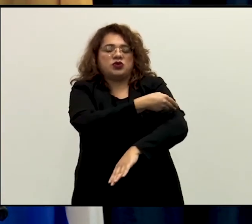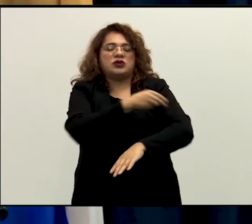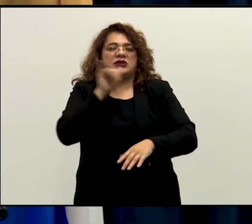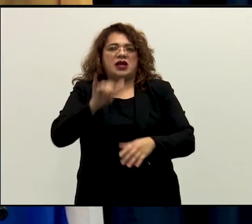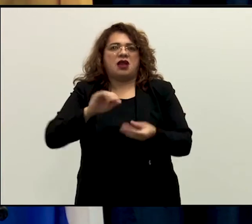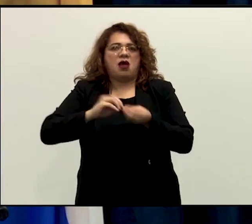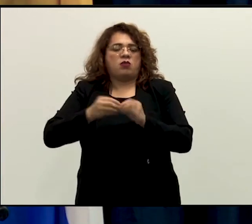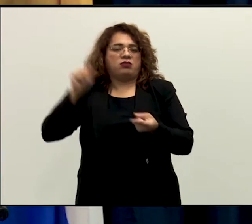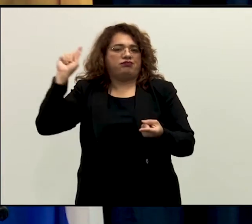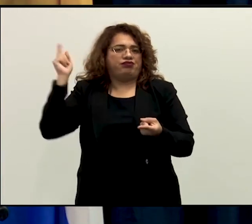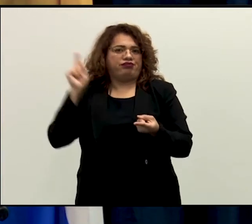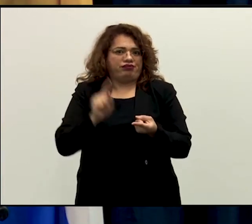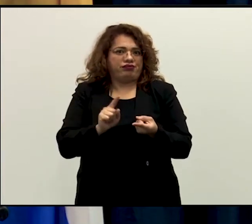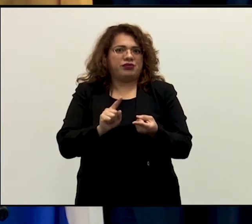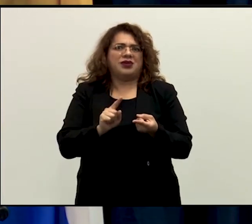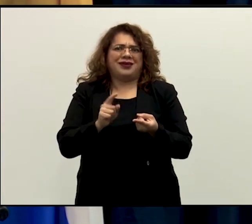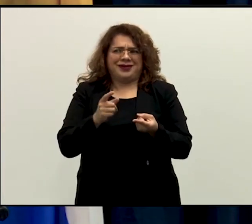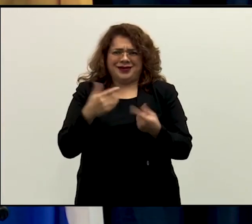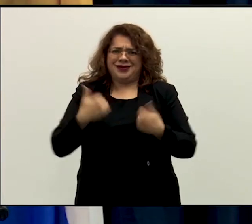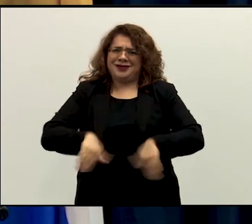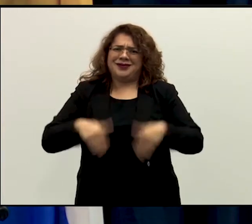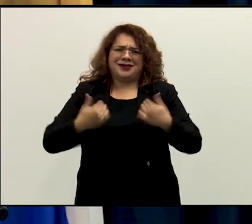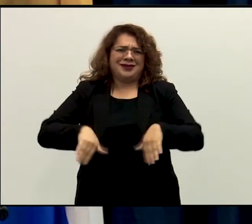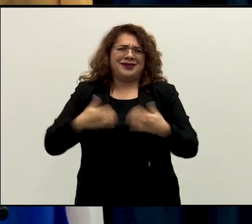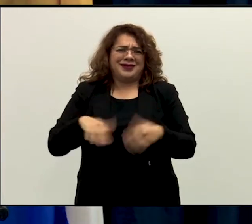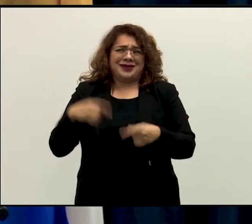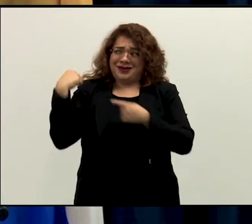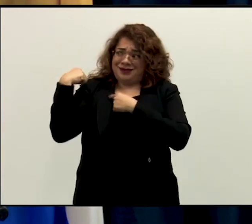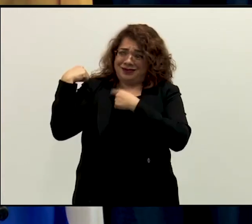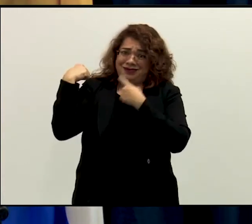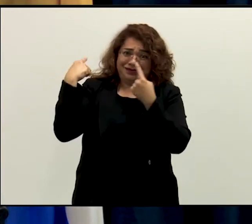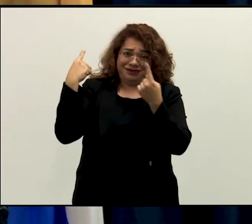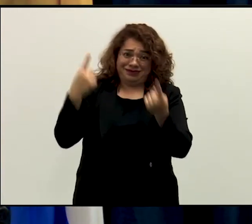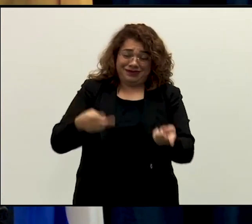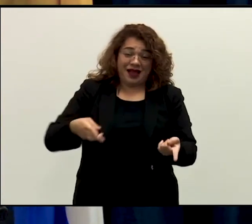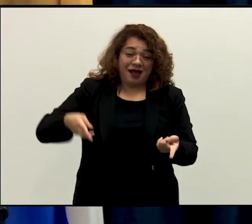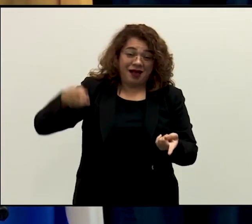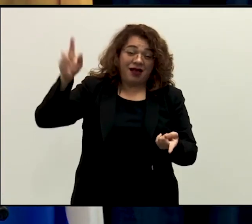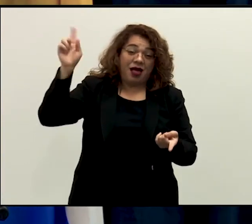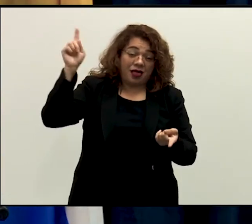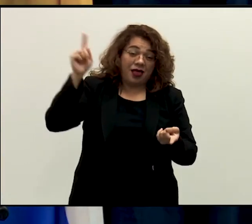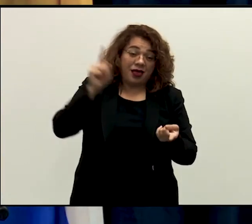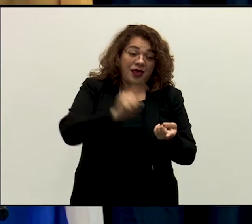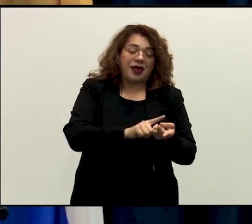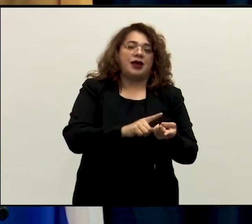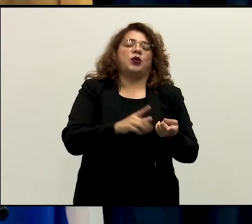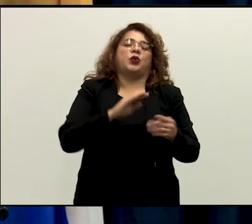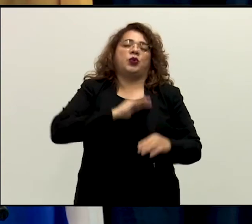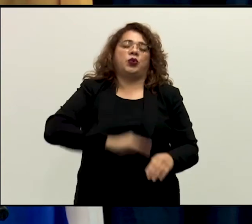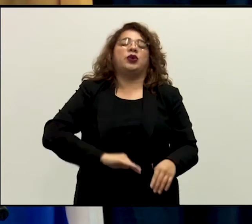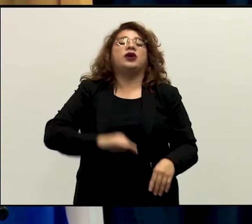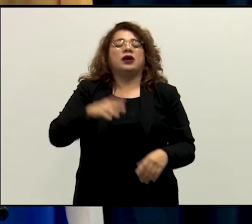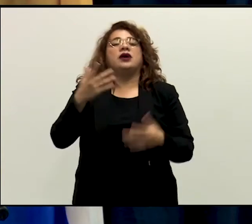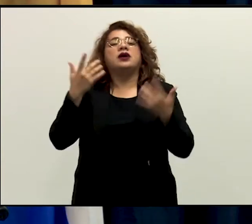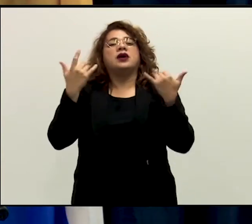I want to also just share that we're, we're also really one of the benefits of what's